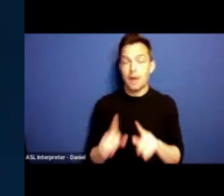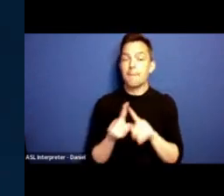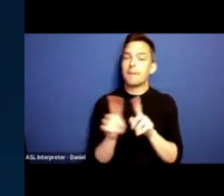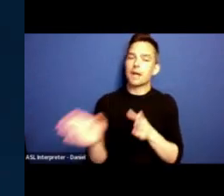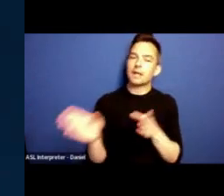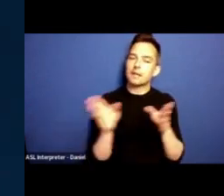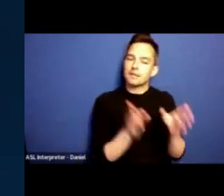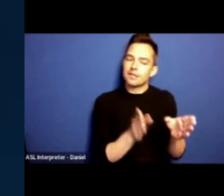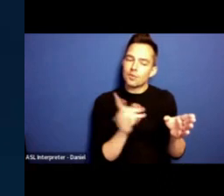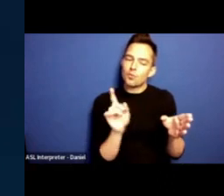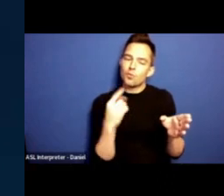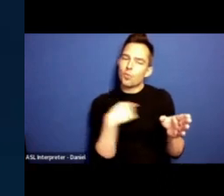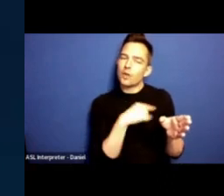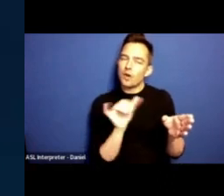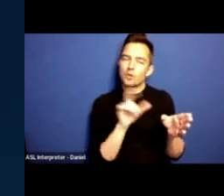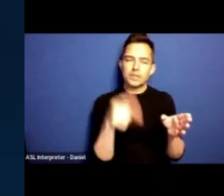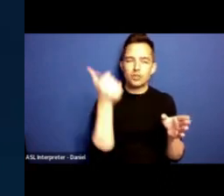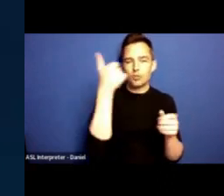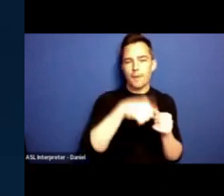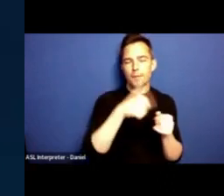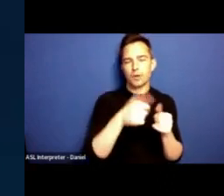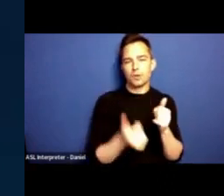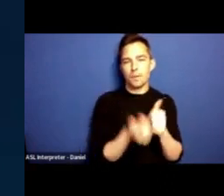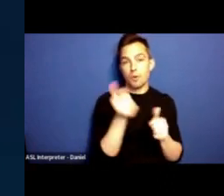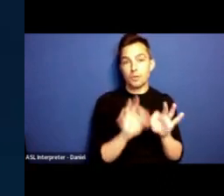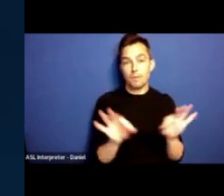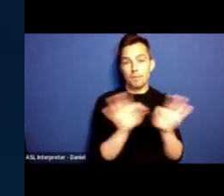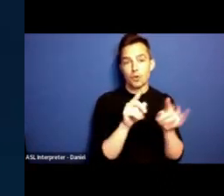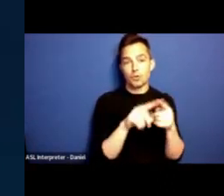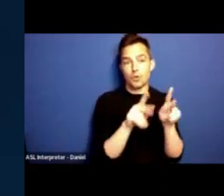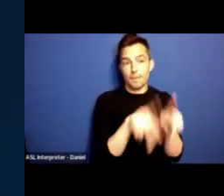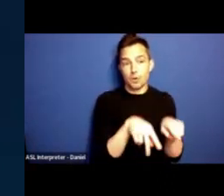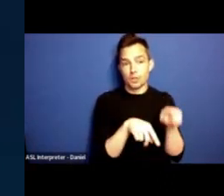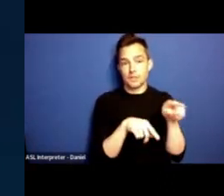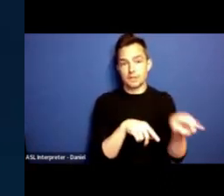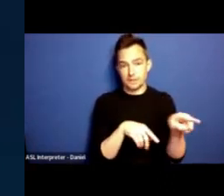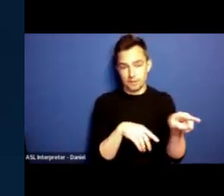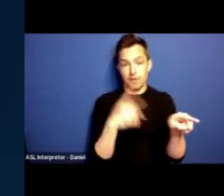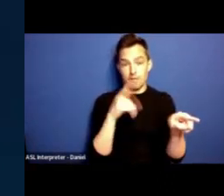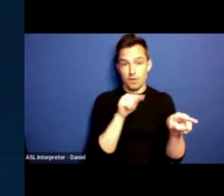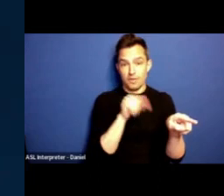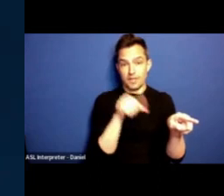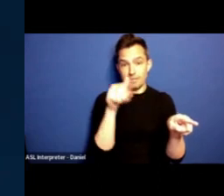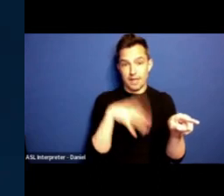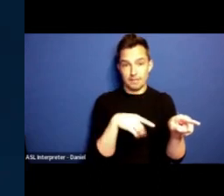have to remember what's most important to the person. And for this gentleman, what was most